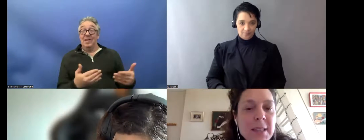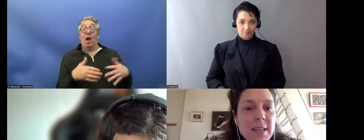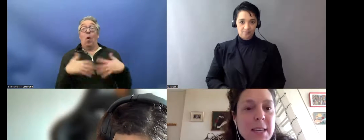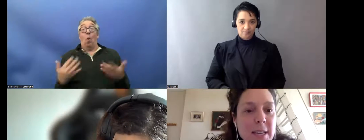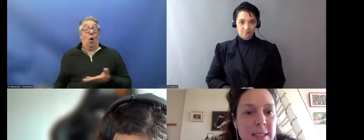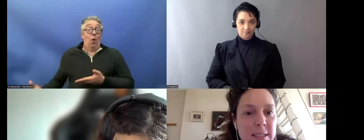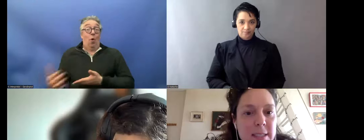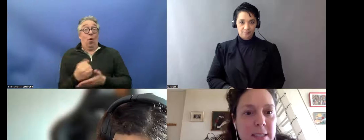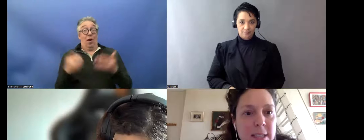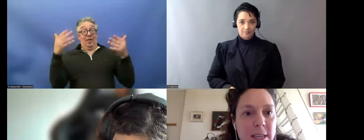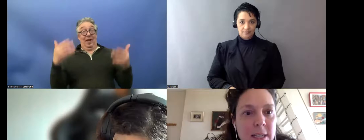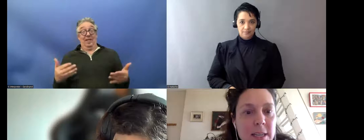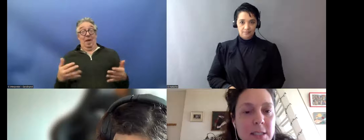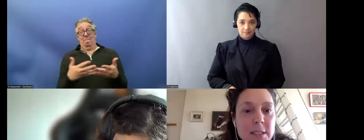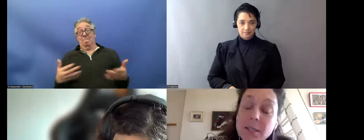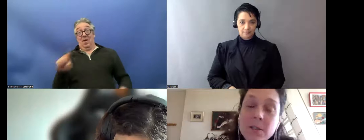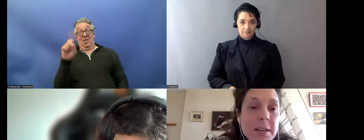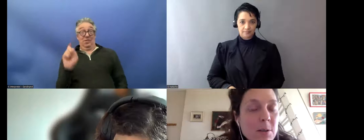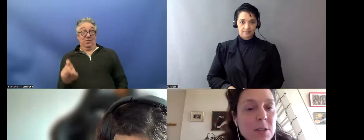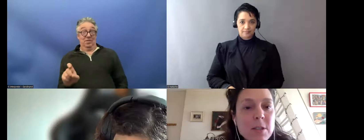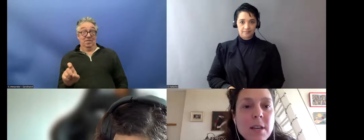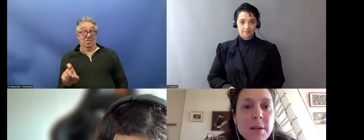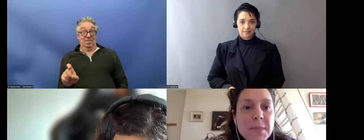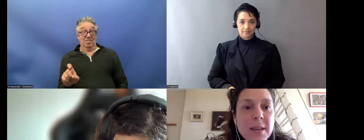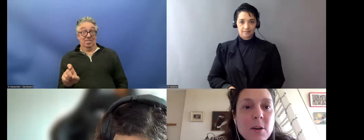And the next is a great question.